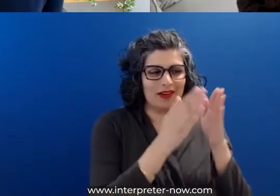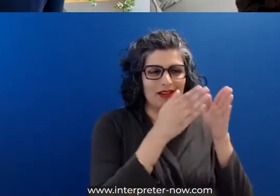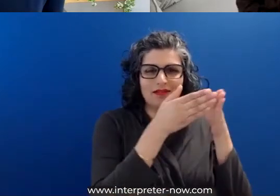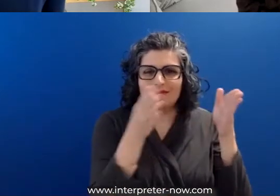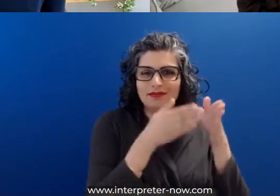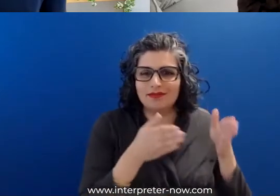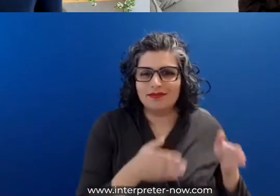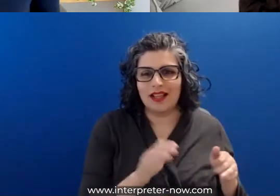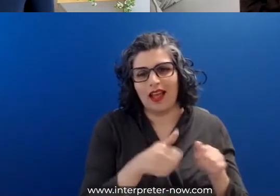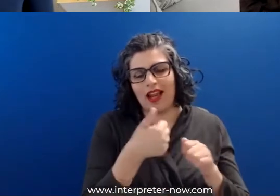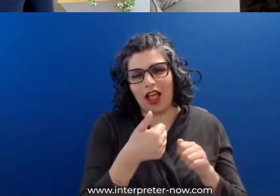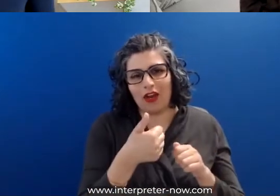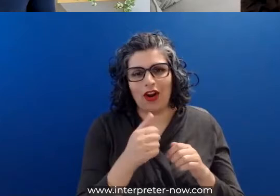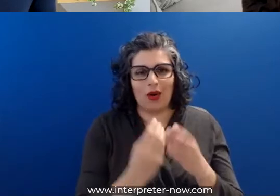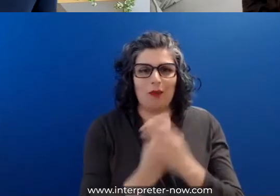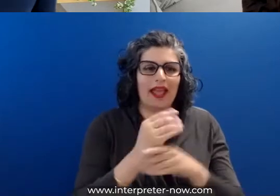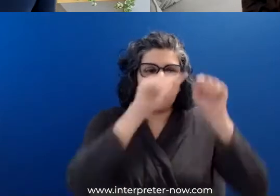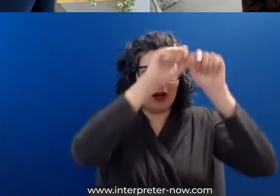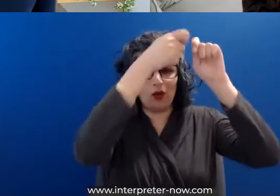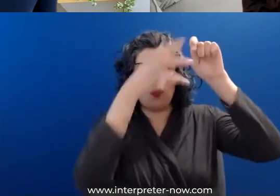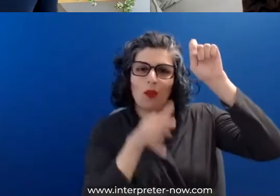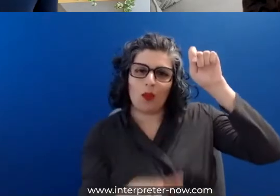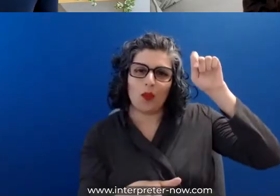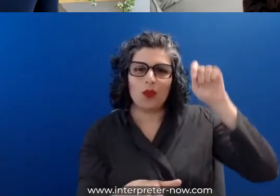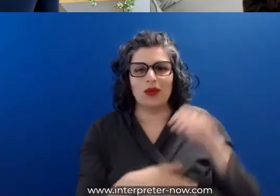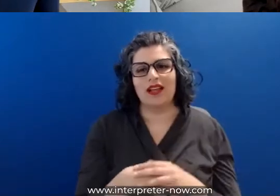of cascading down it, and in a white room.